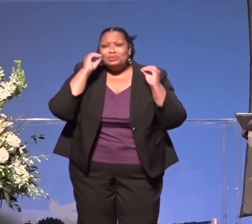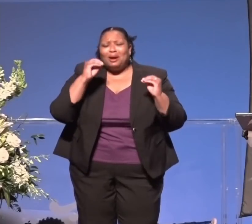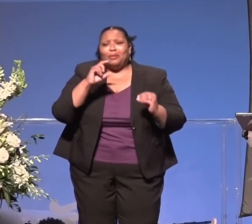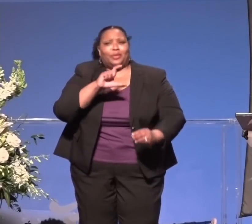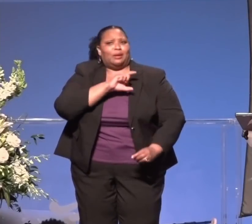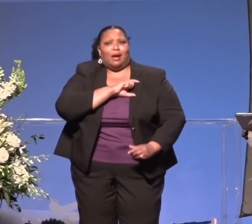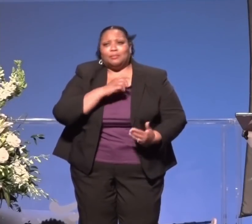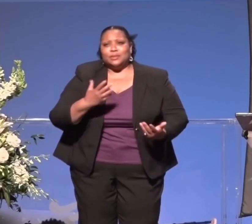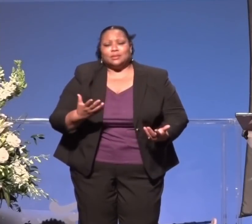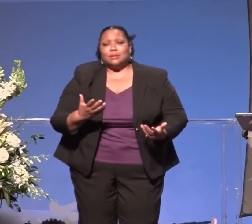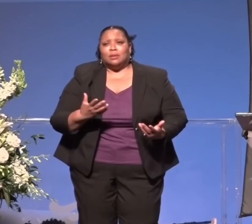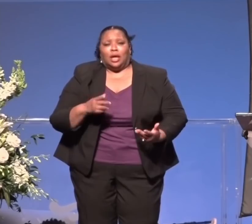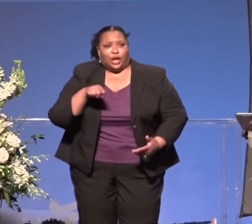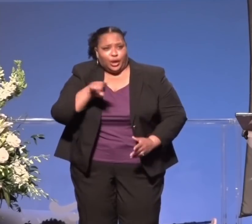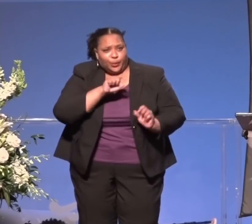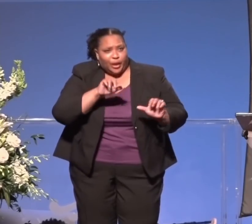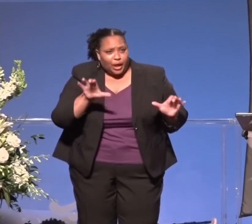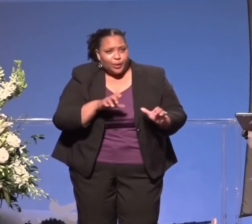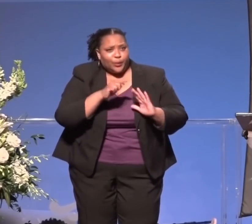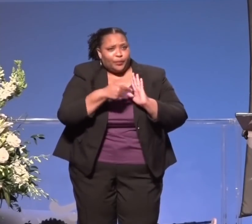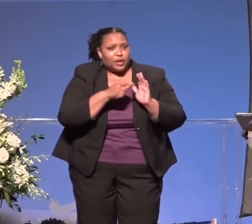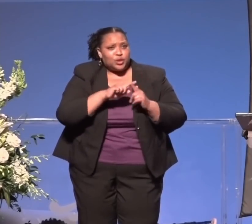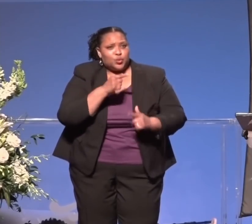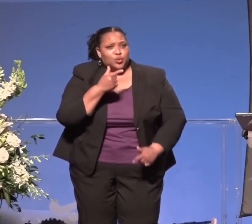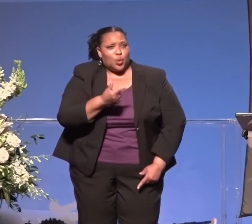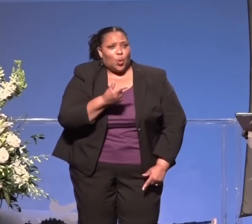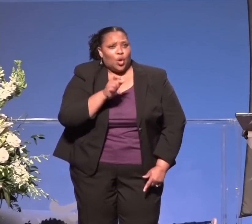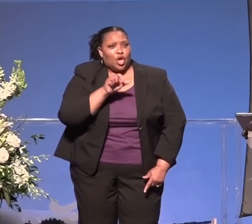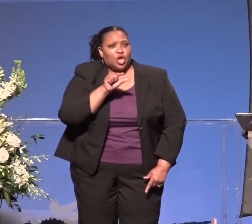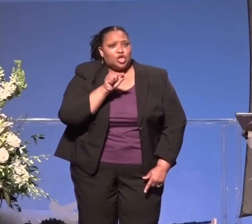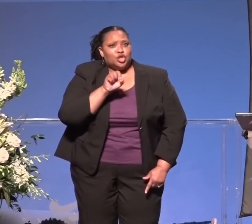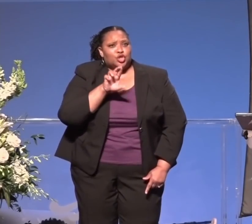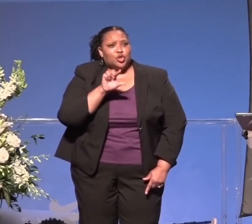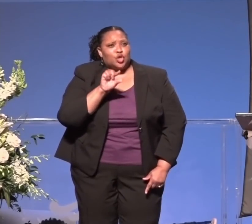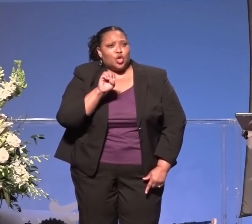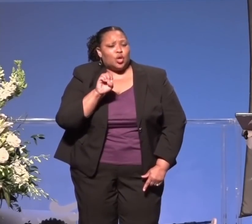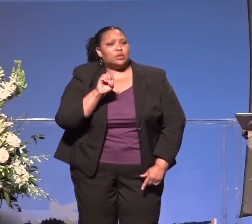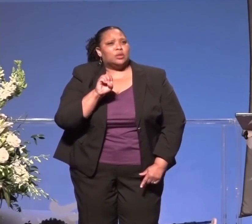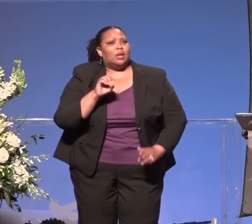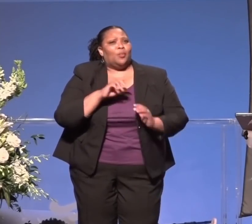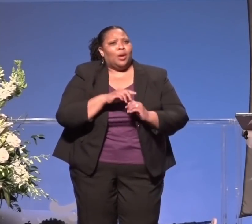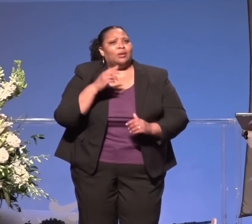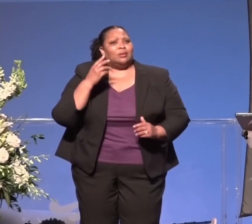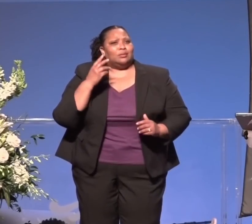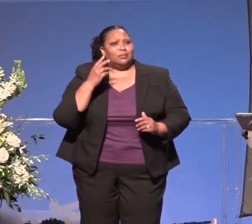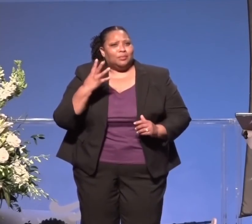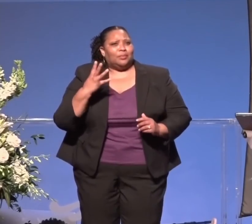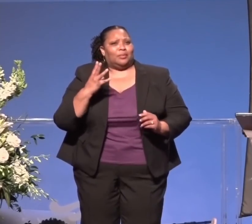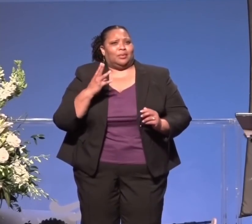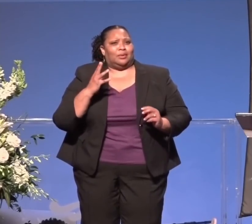BAD IF YOU GO ON THE OTHER SIDE OF THE LINE WHEN EVERYBODY ELSE